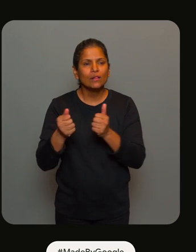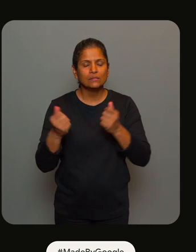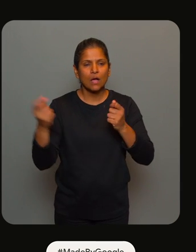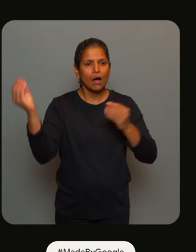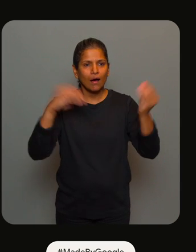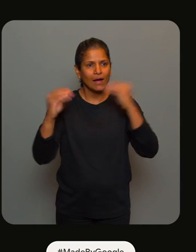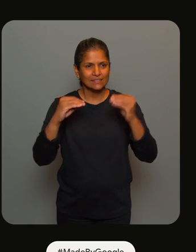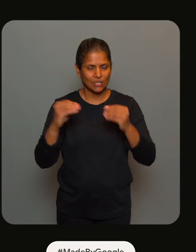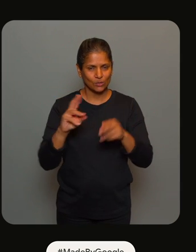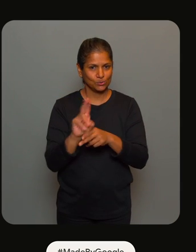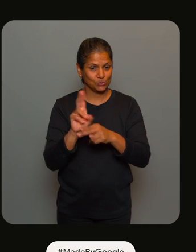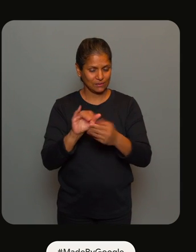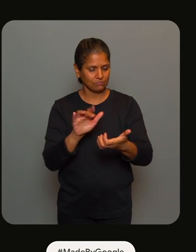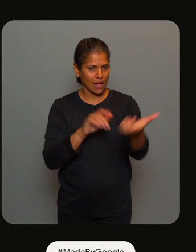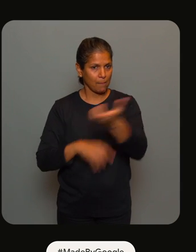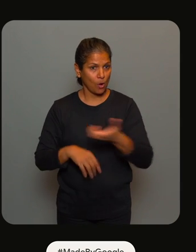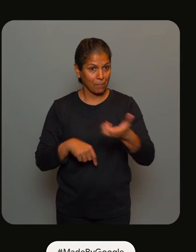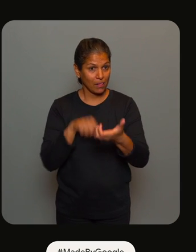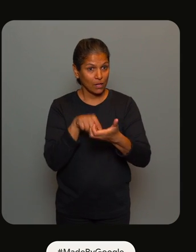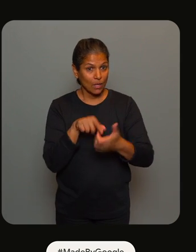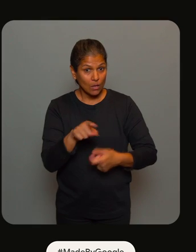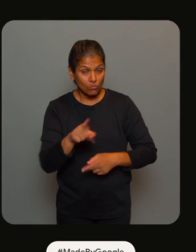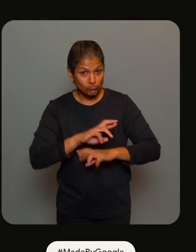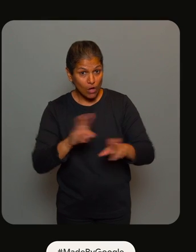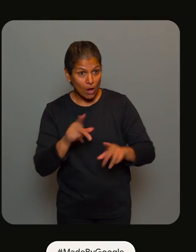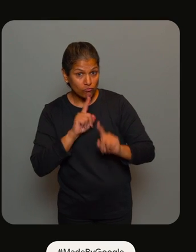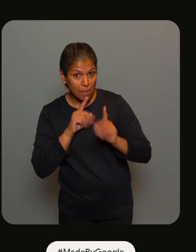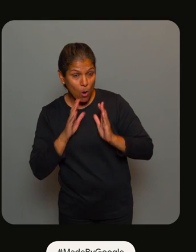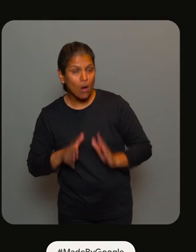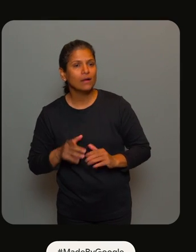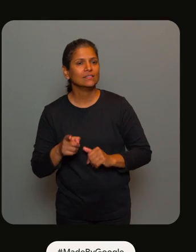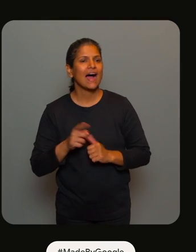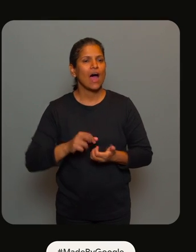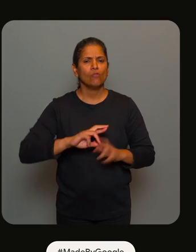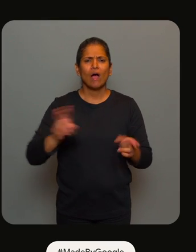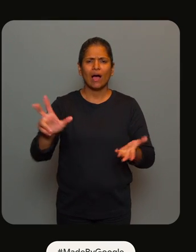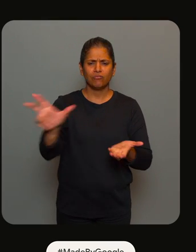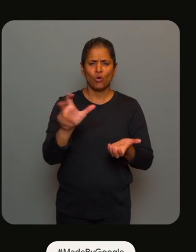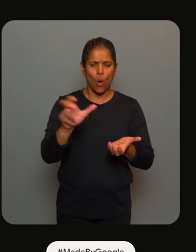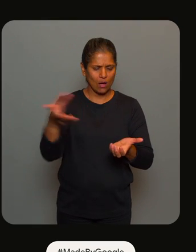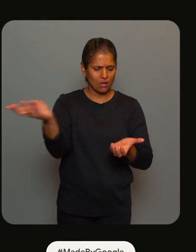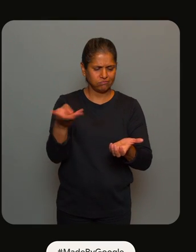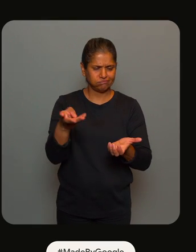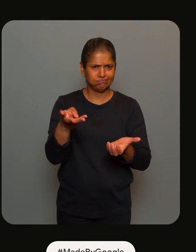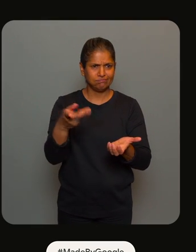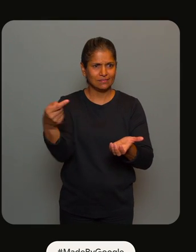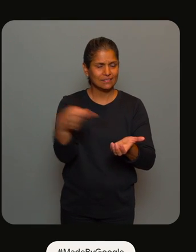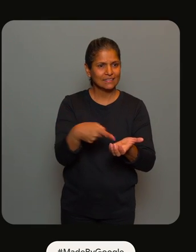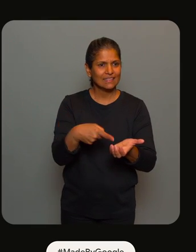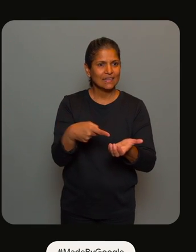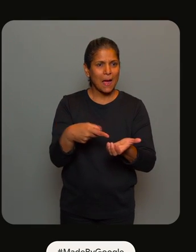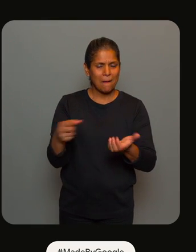And if there are any reporters in the crowd, you’ll be happy to hear that the Recorder app on Pixel 7 is getting speaker labels later this year.